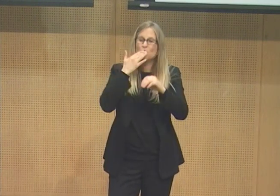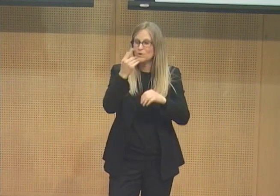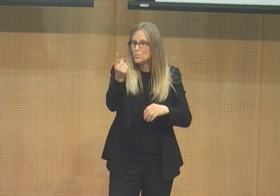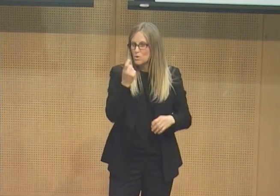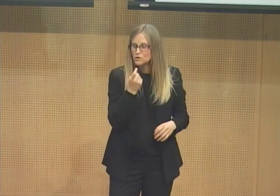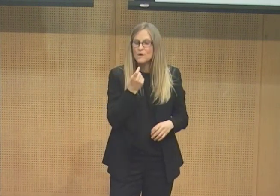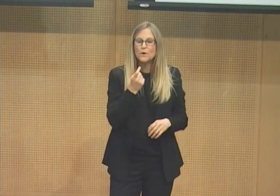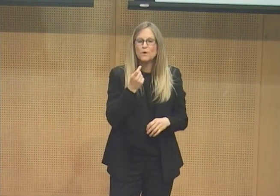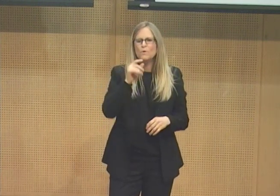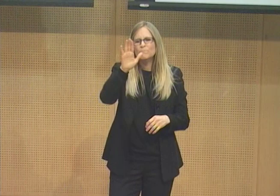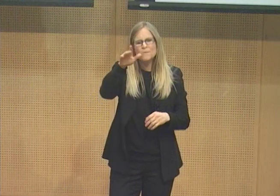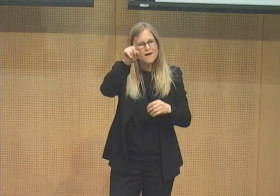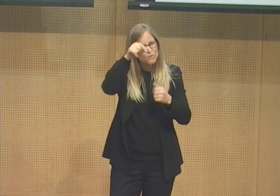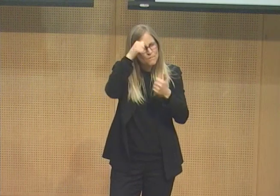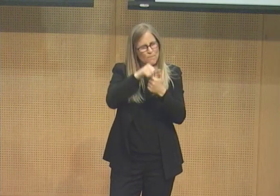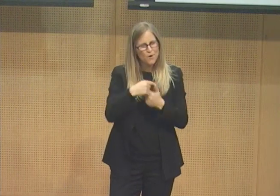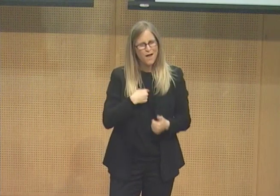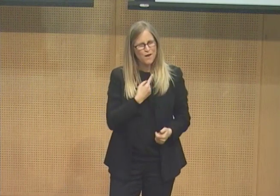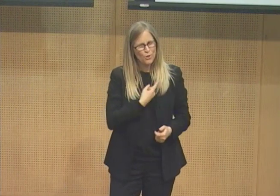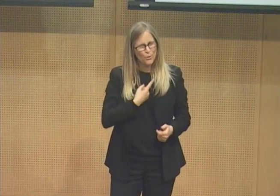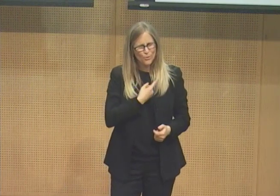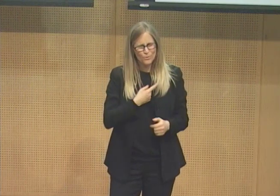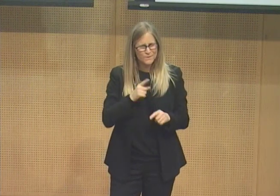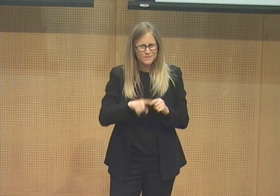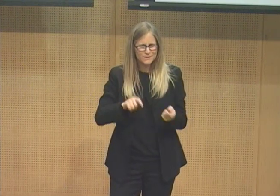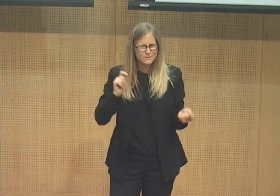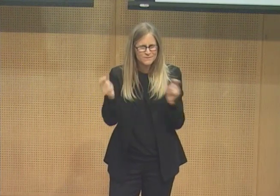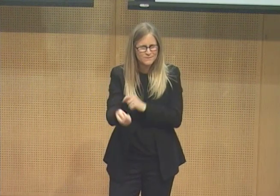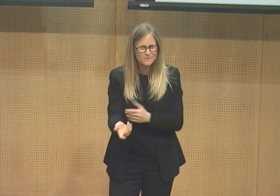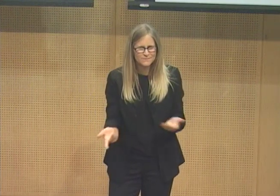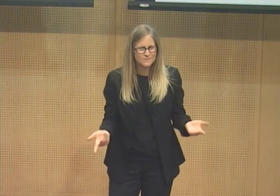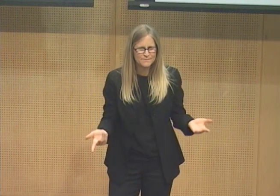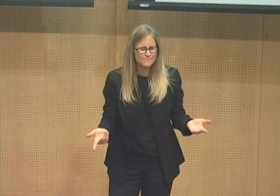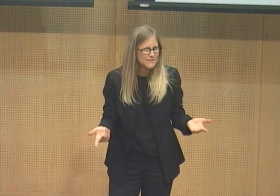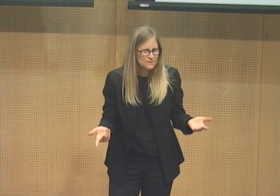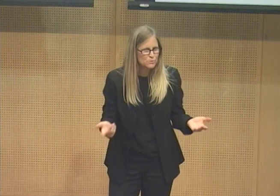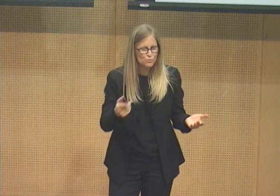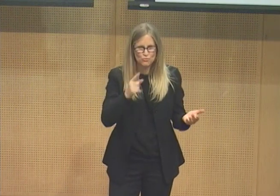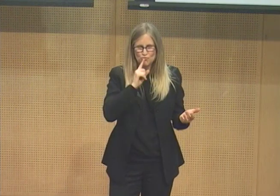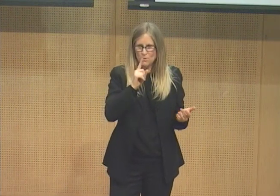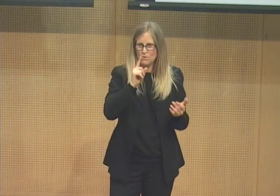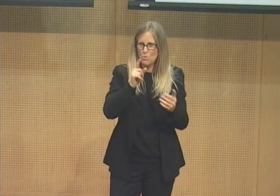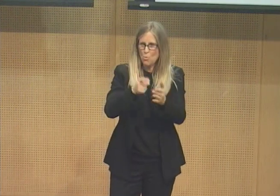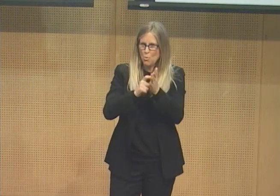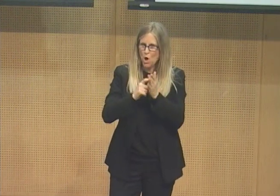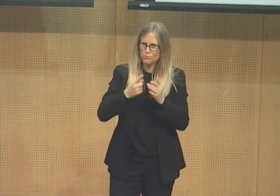That's a good question. You have to remember, I alone can't change the world.